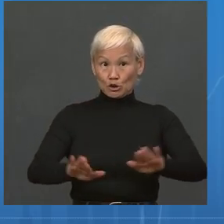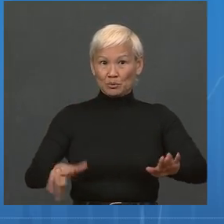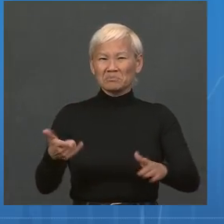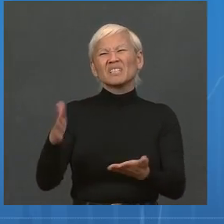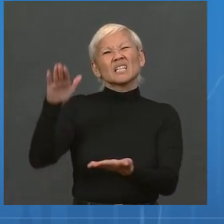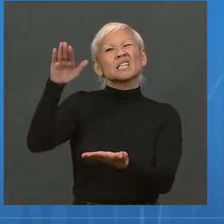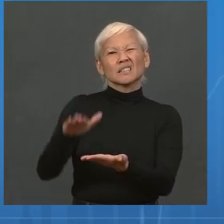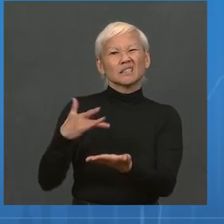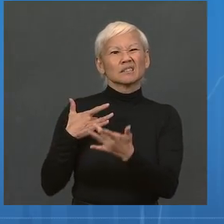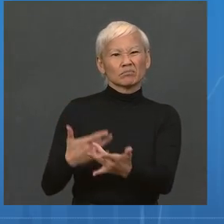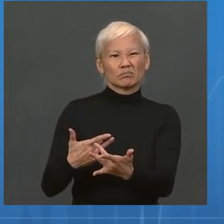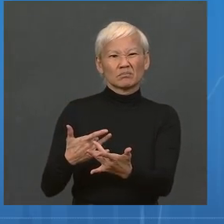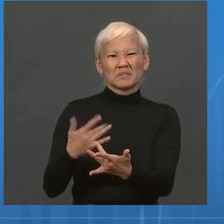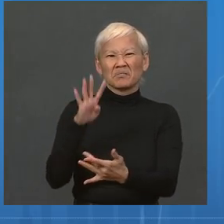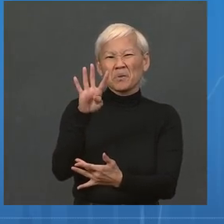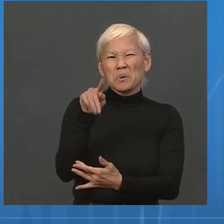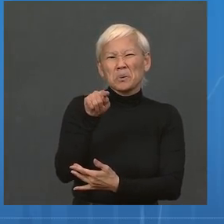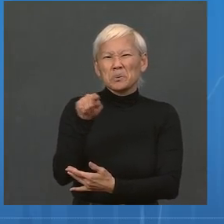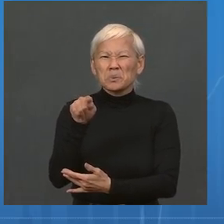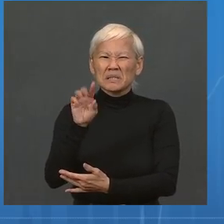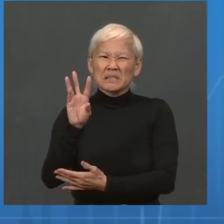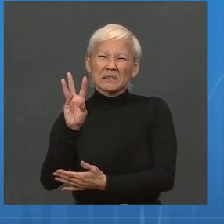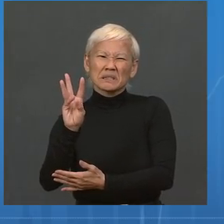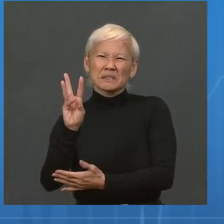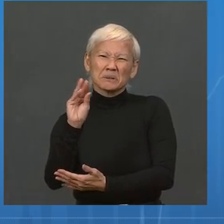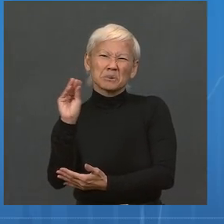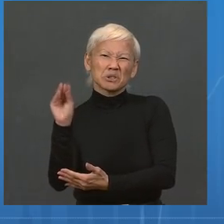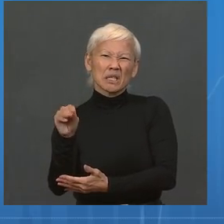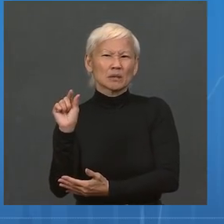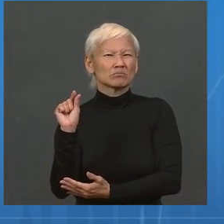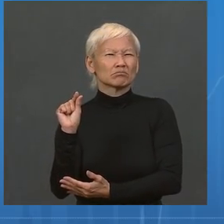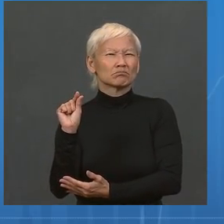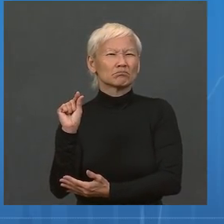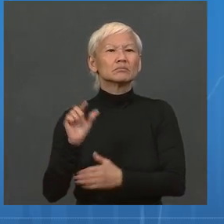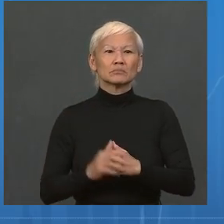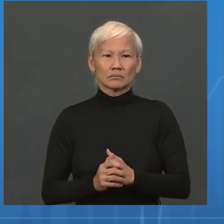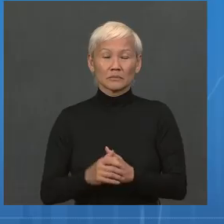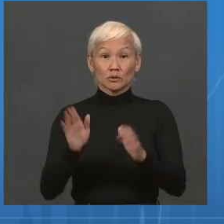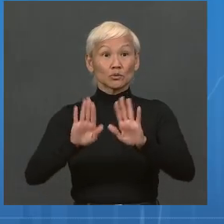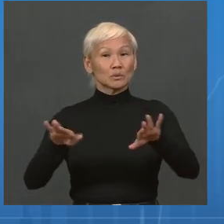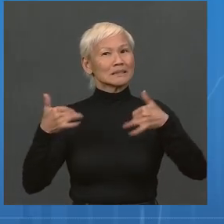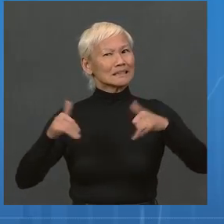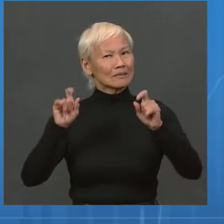But nonetheless, long COVID does occur in children. Next slide.